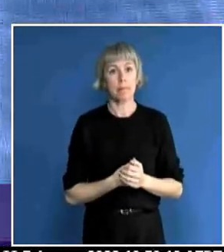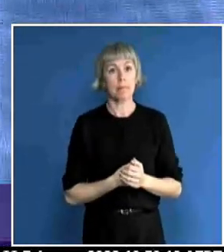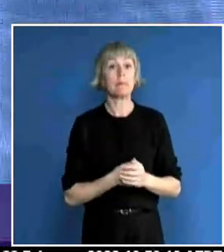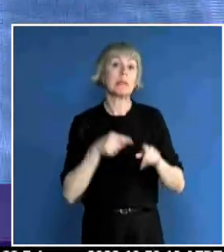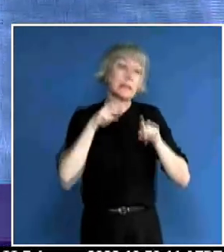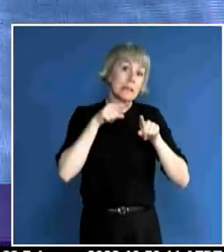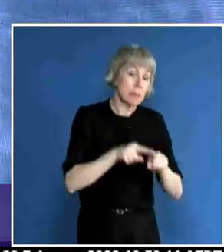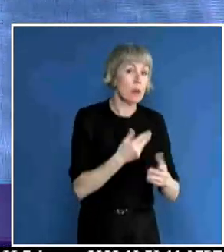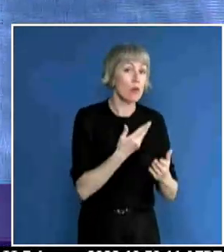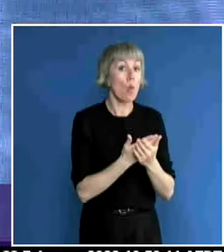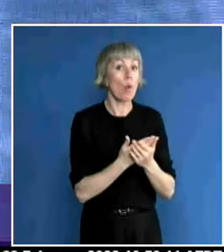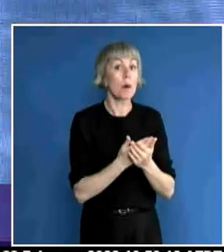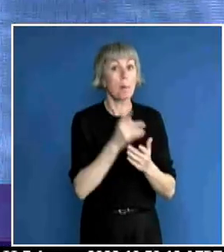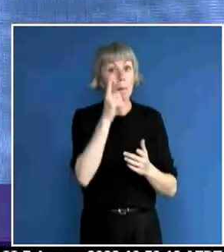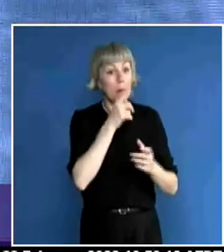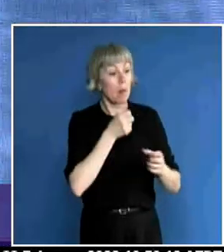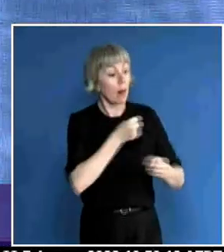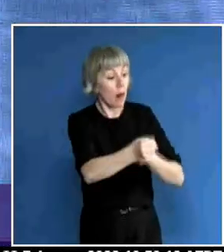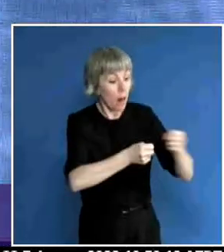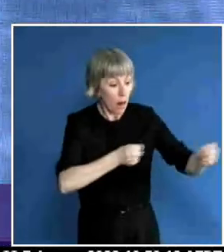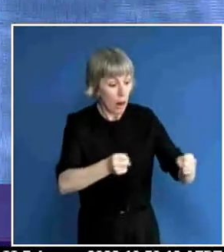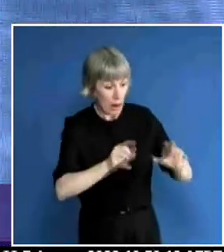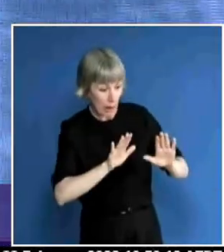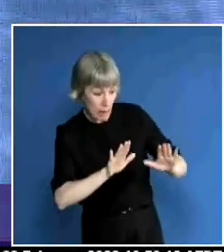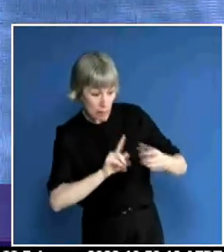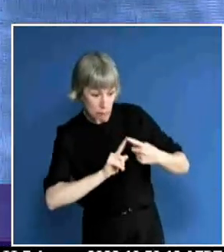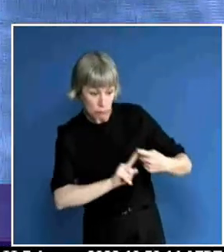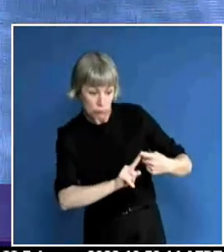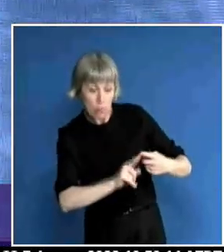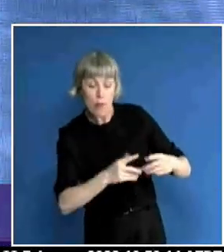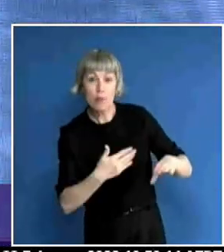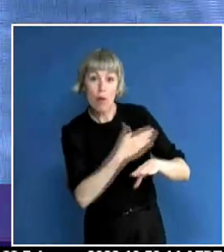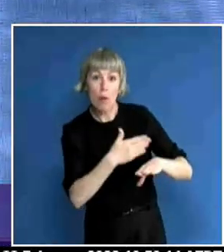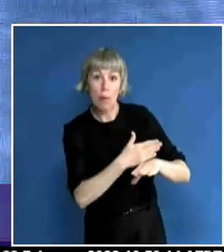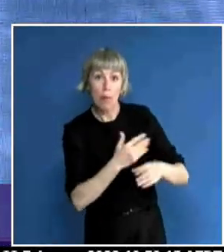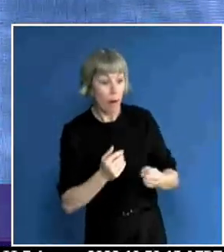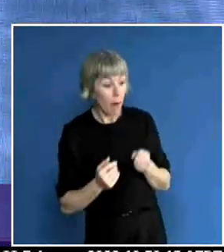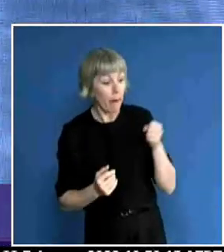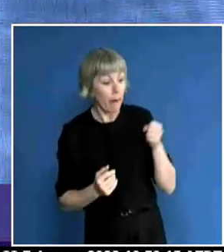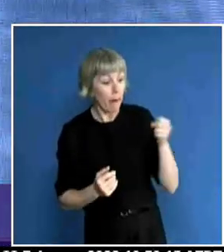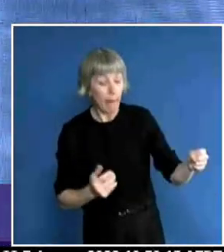Mzia will share her experiences with AimBig and the BusyBeans program with the Royal